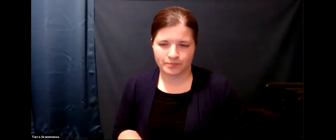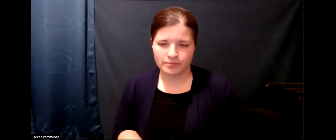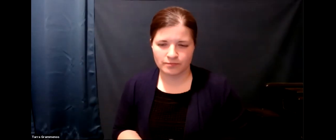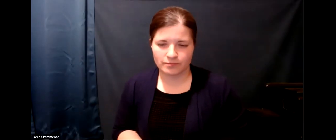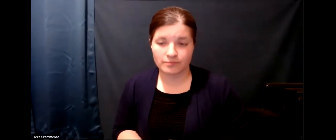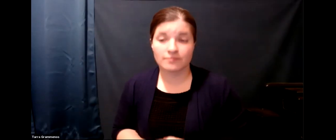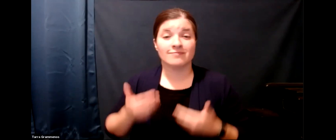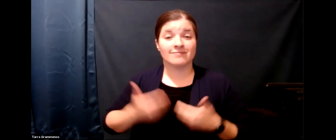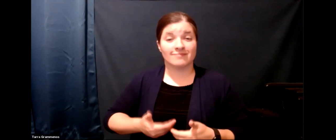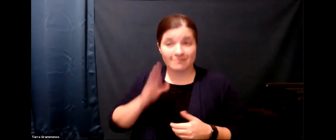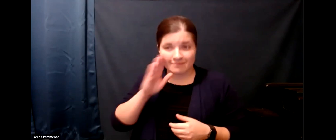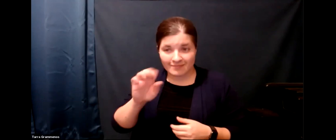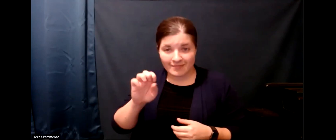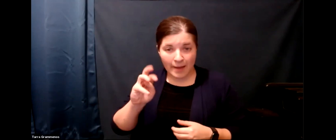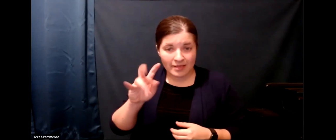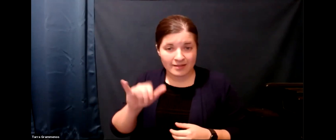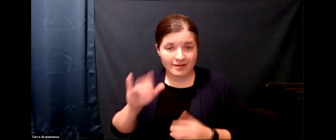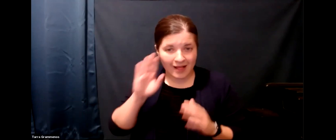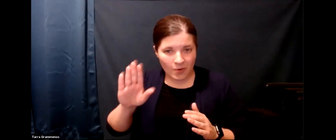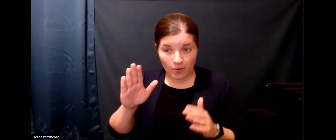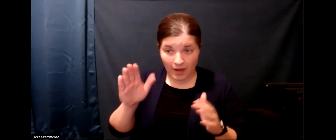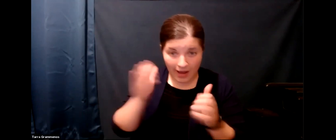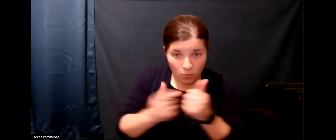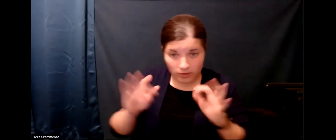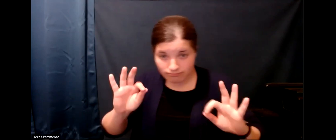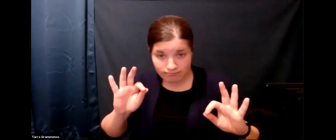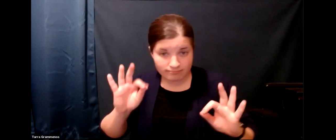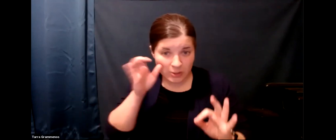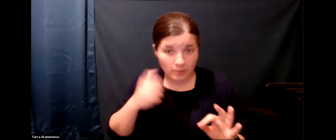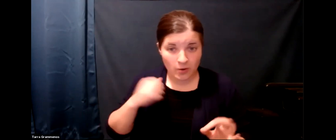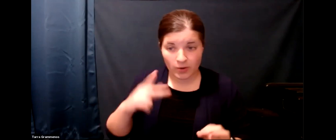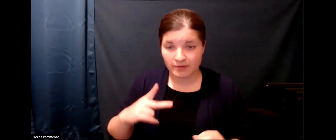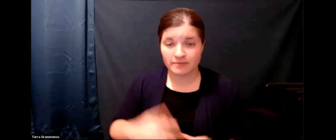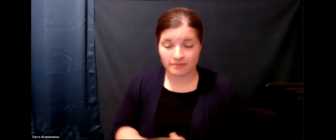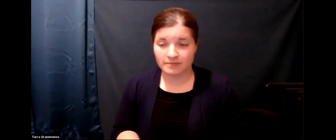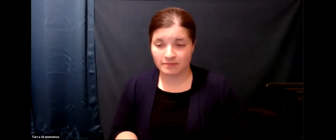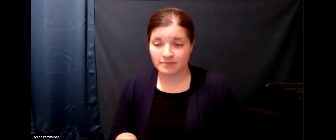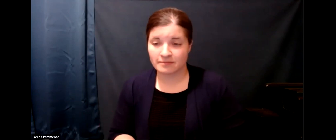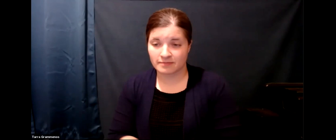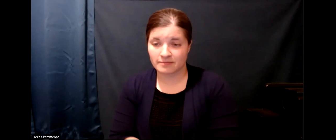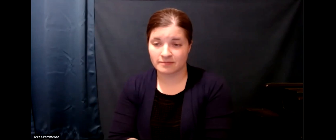Can you hear me okay? Okay.